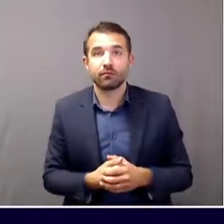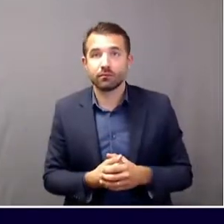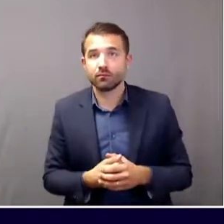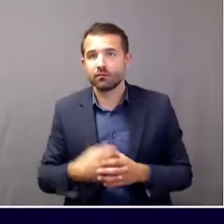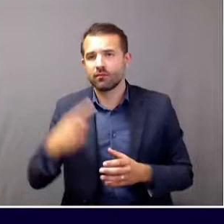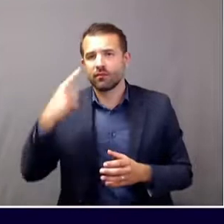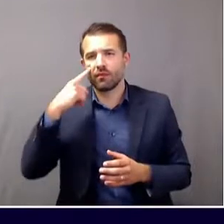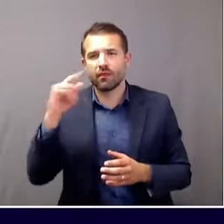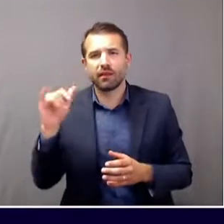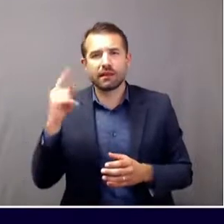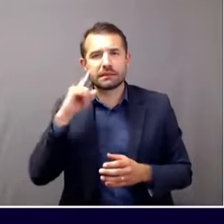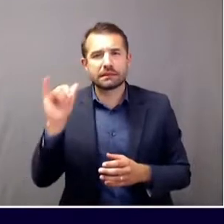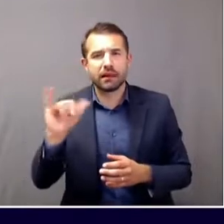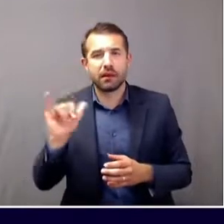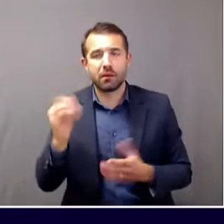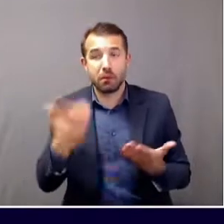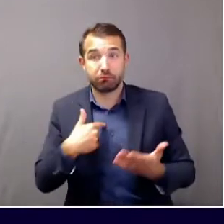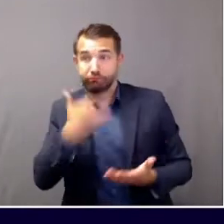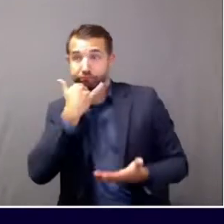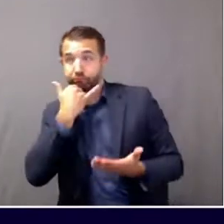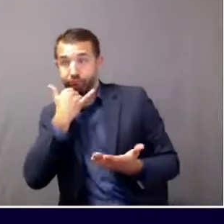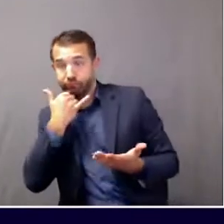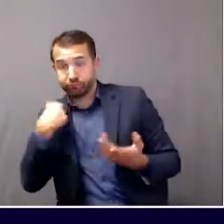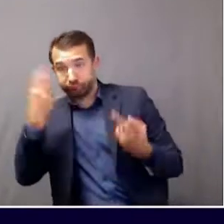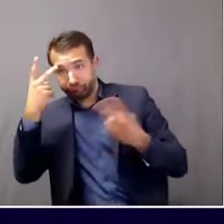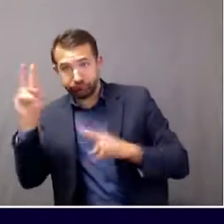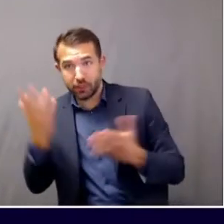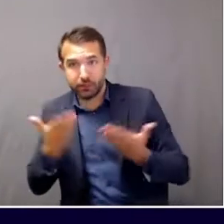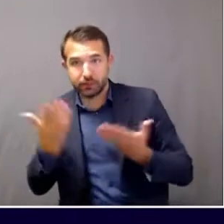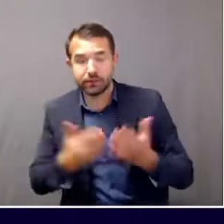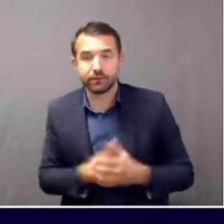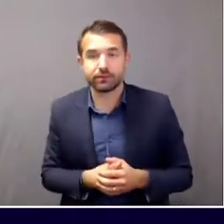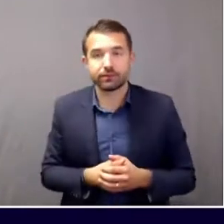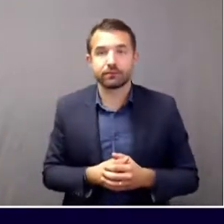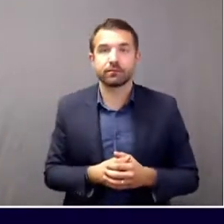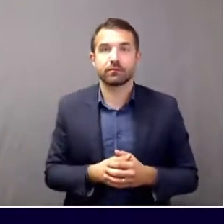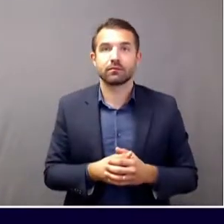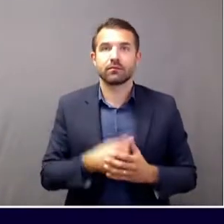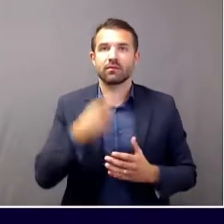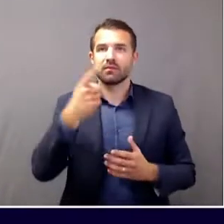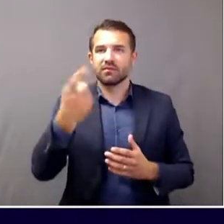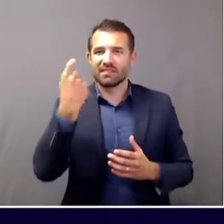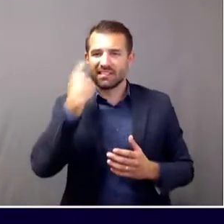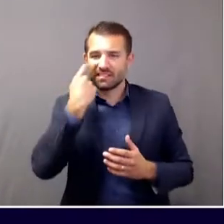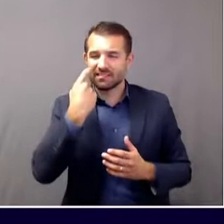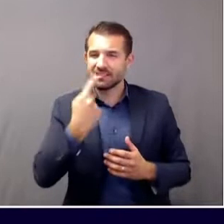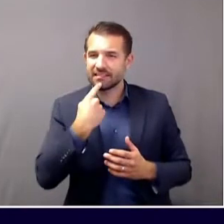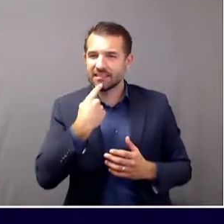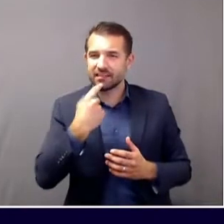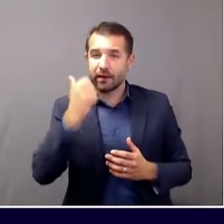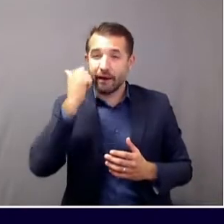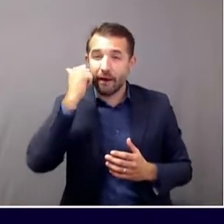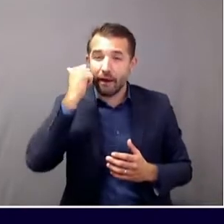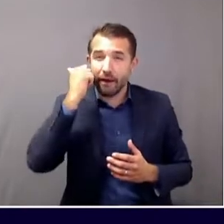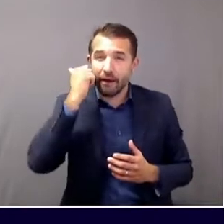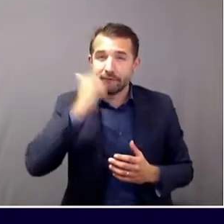understood this correctly you